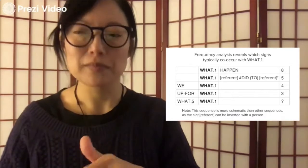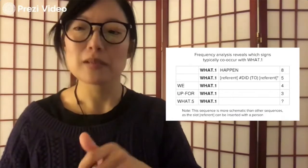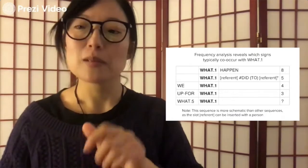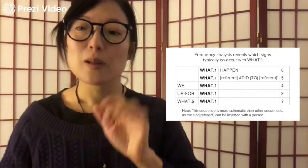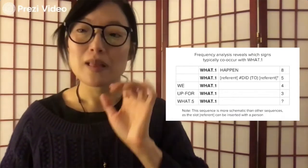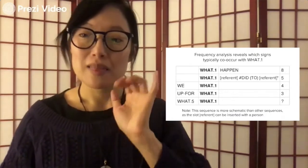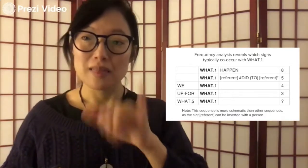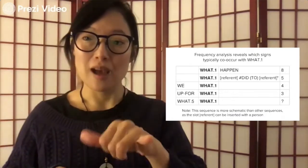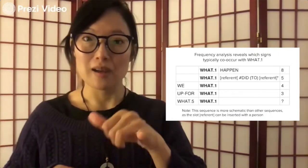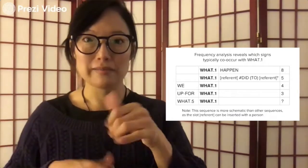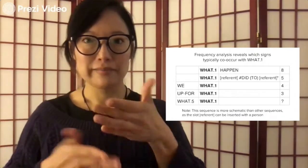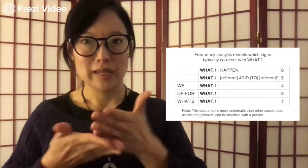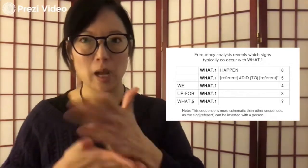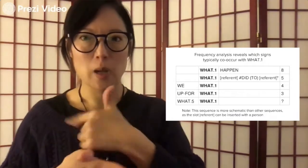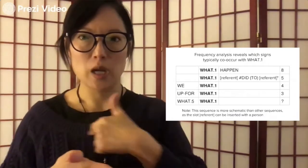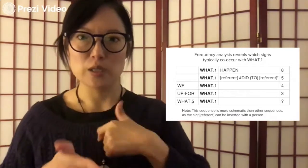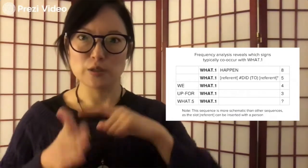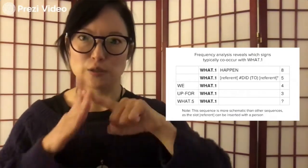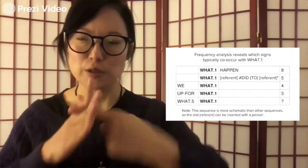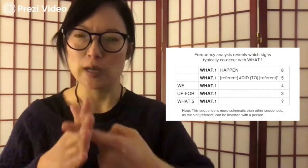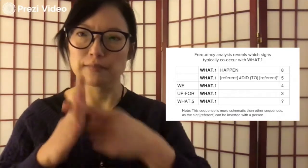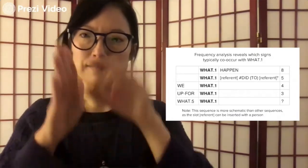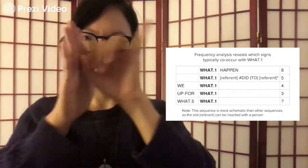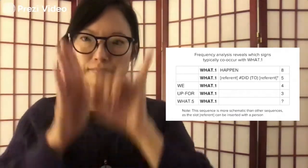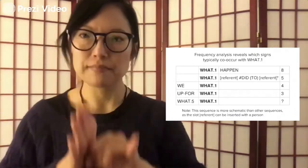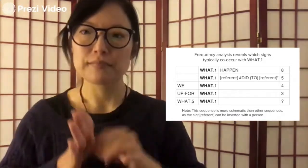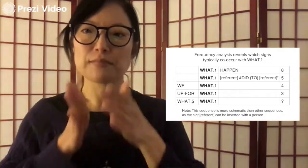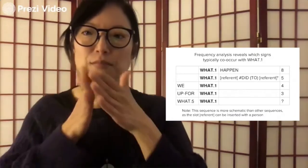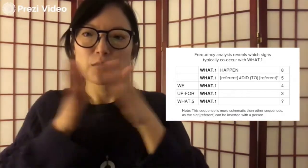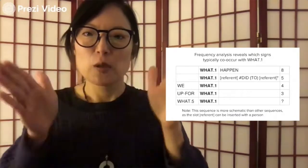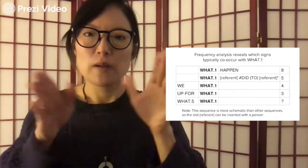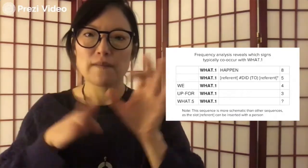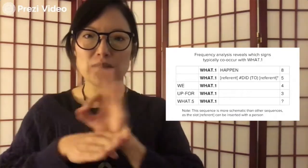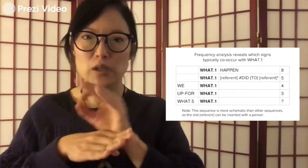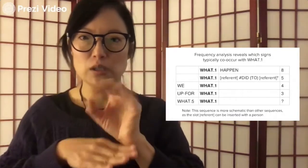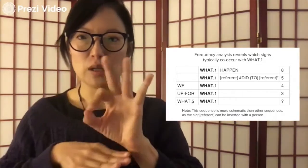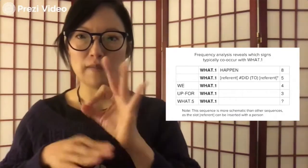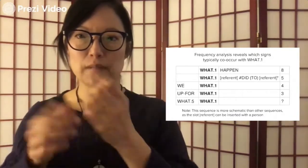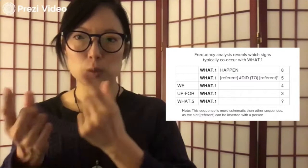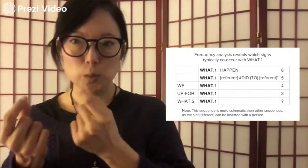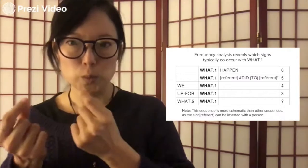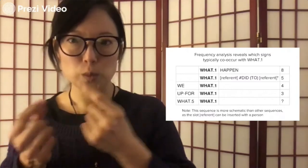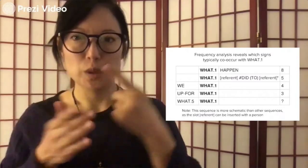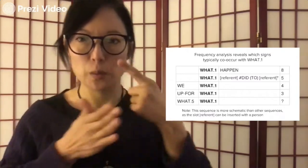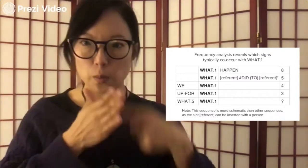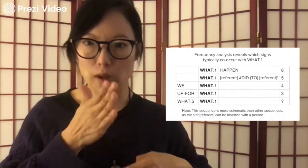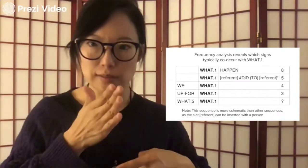others Will not Those frequency analysis allowed us to start